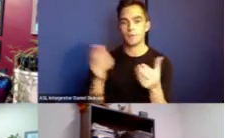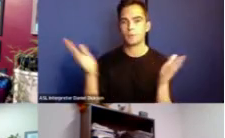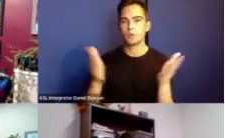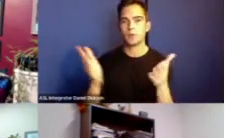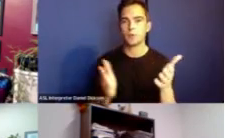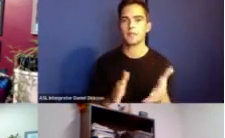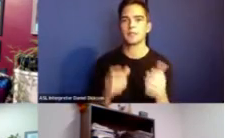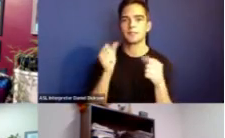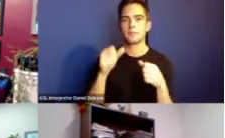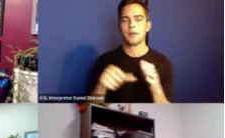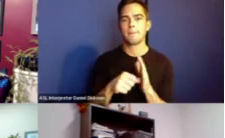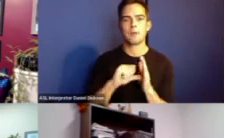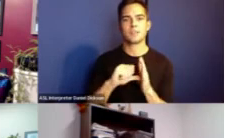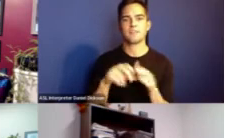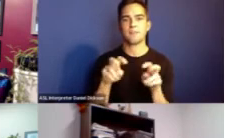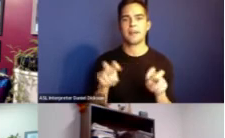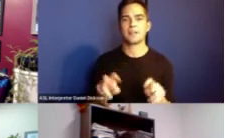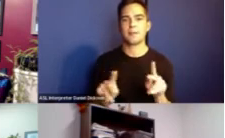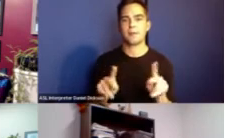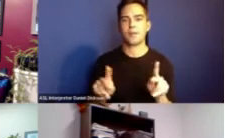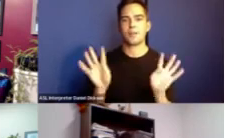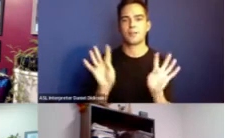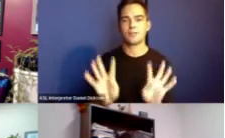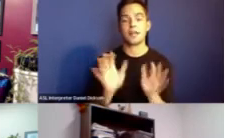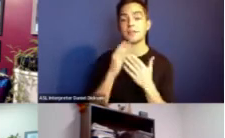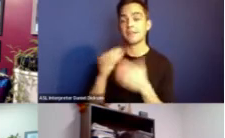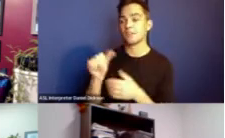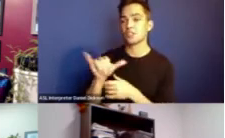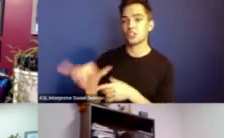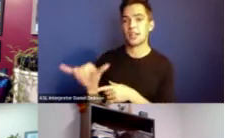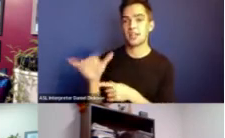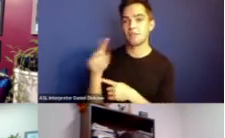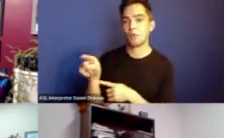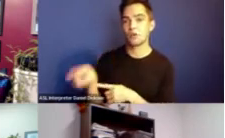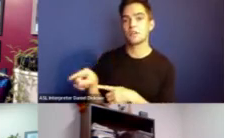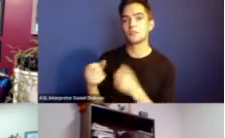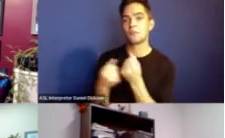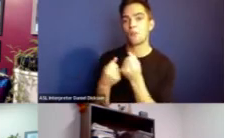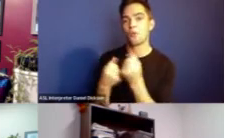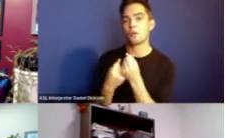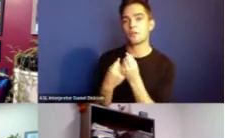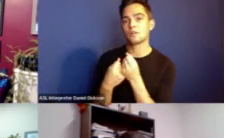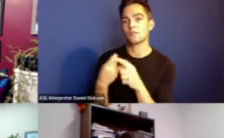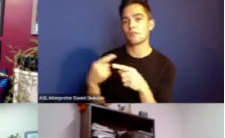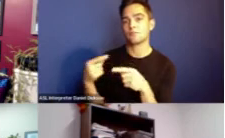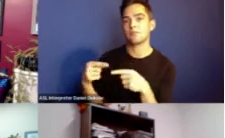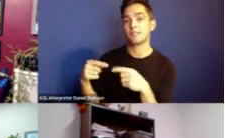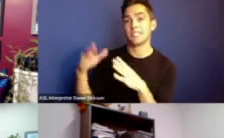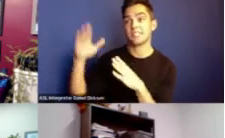impressive panel of folks Thanks to Jay for the support from the very top for this initiative, I